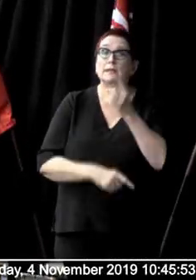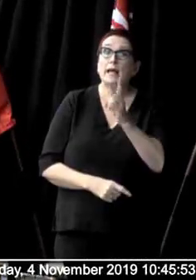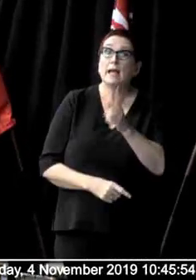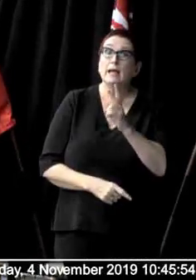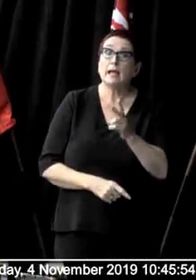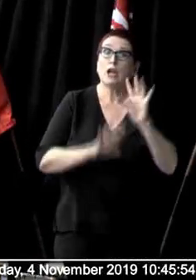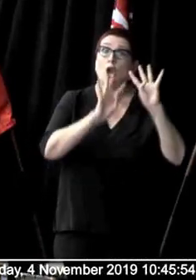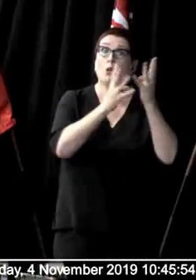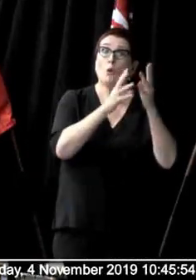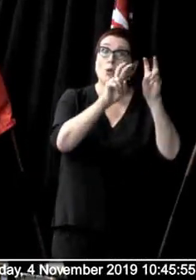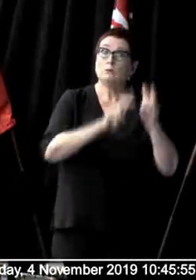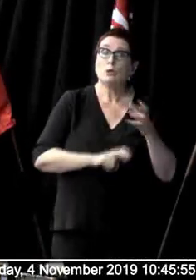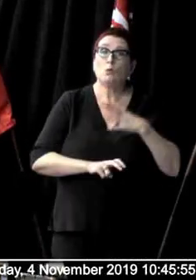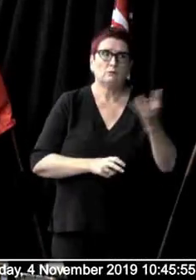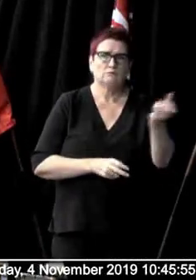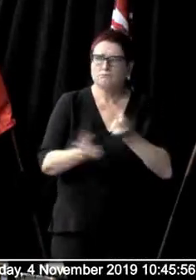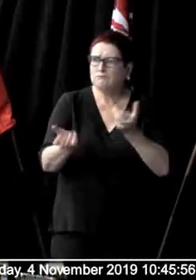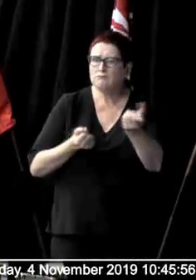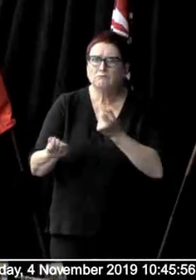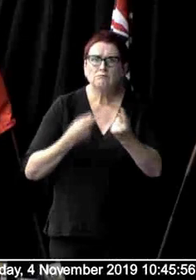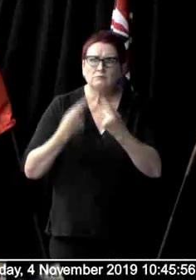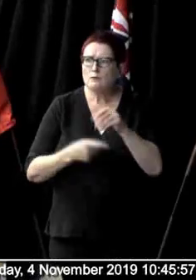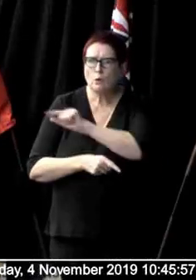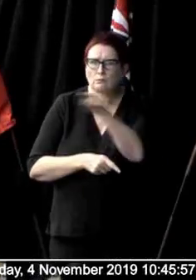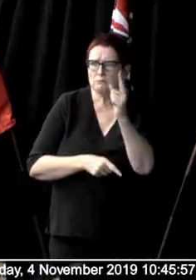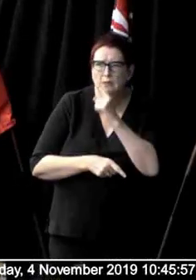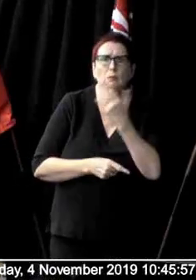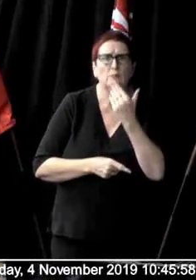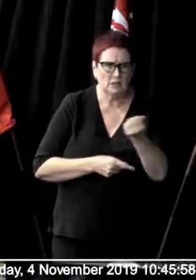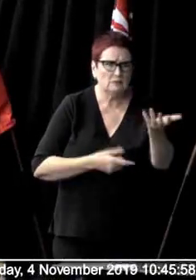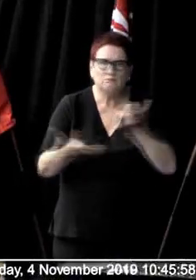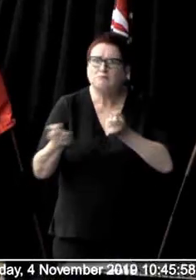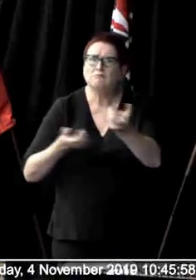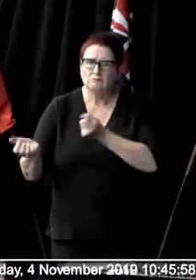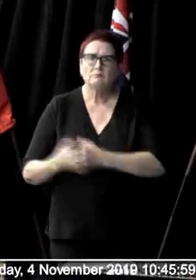receive information from members of the public and we encourage you to provide